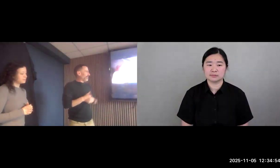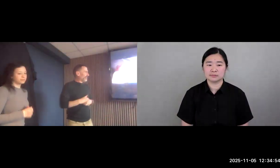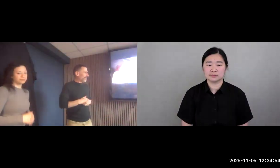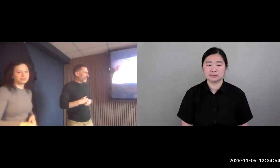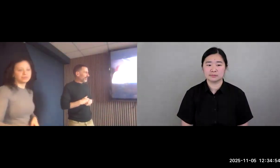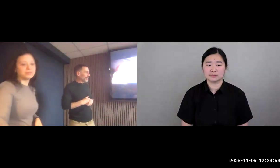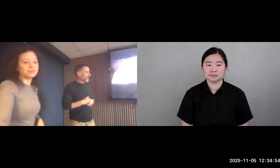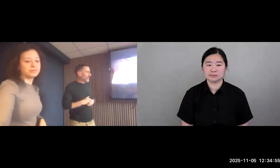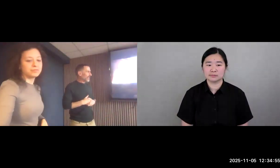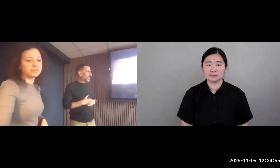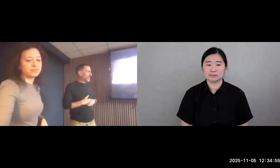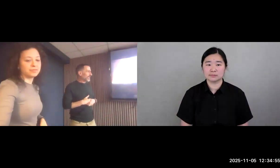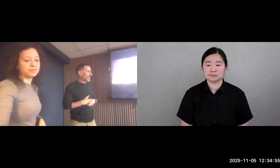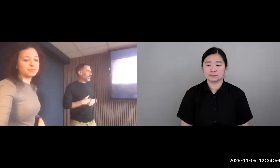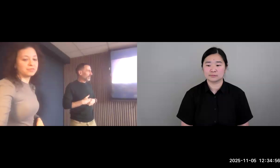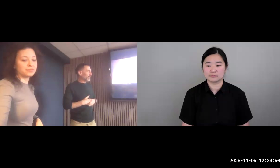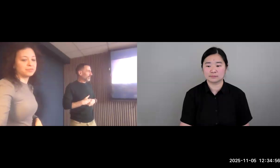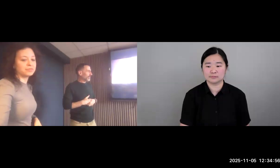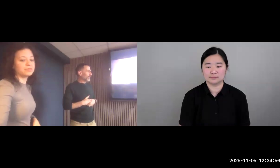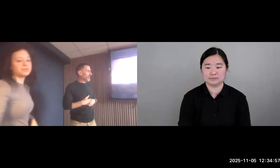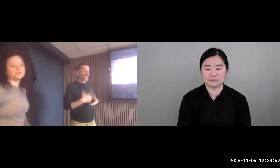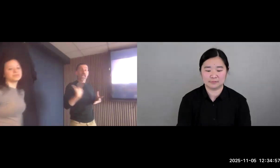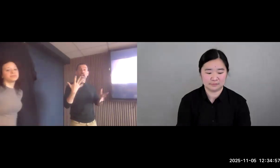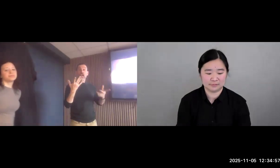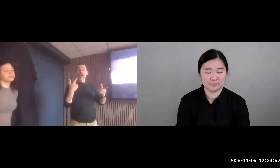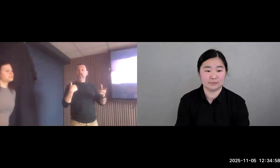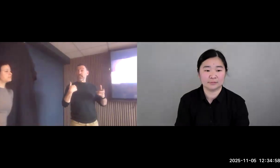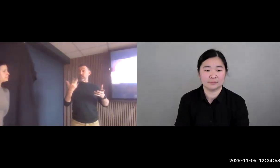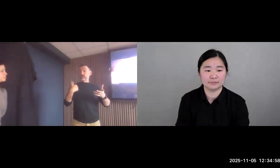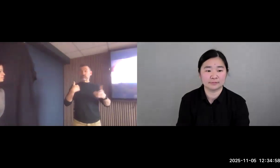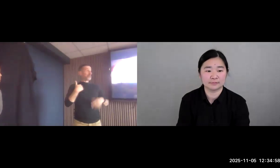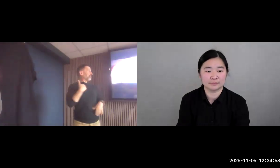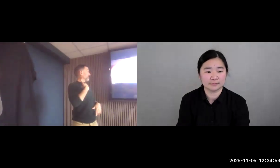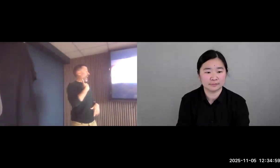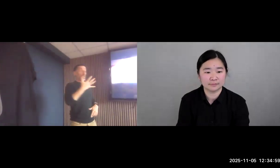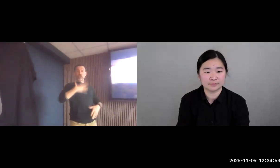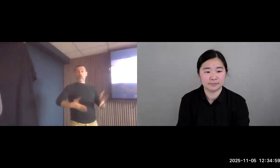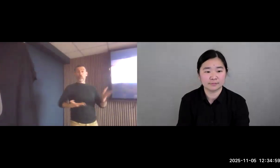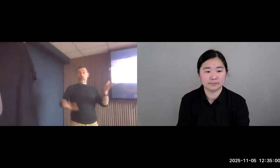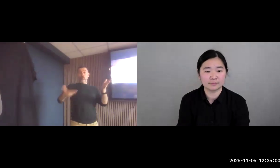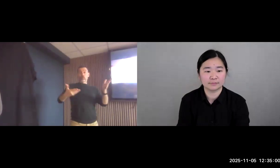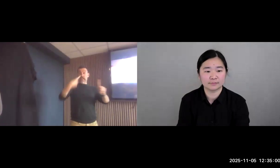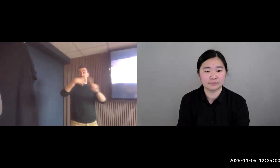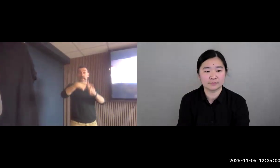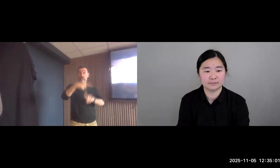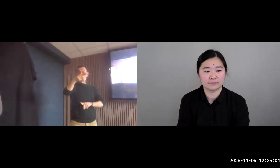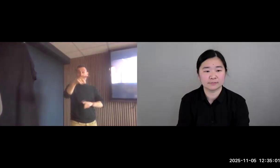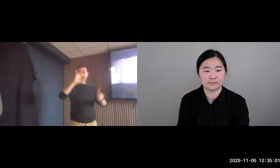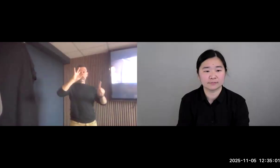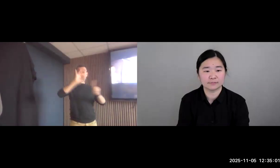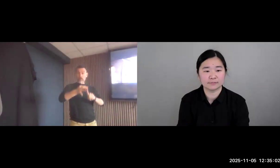I'll go ahead and sign.